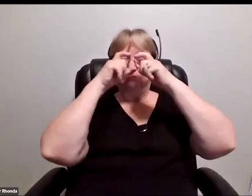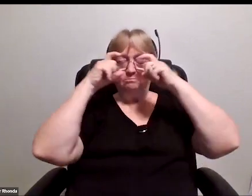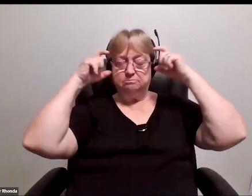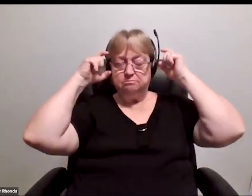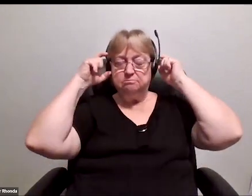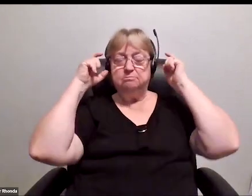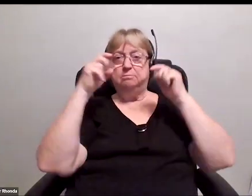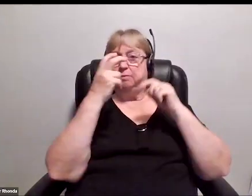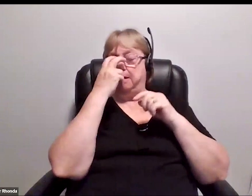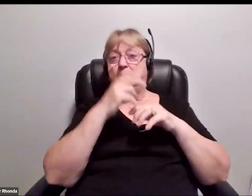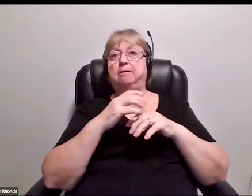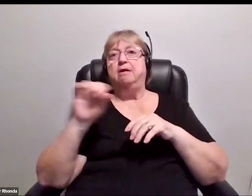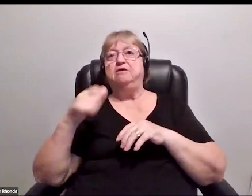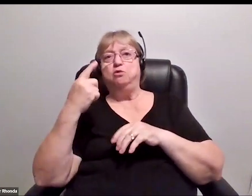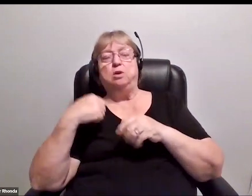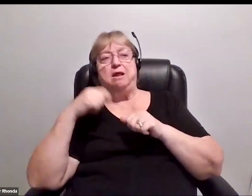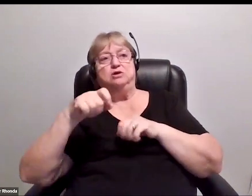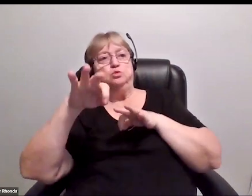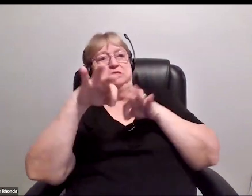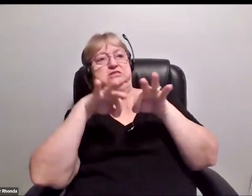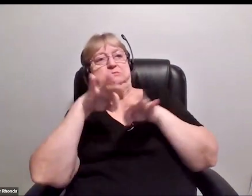and the other child had to explain the tactile image